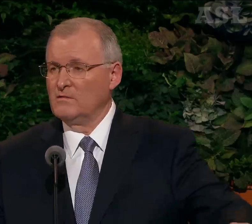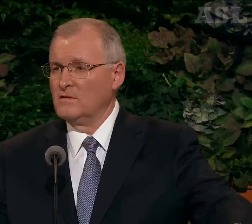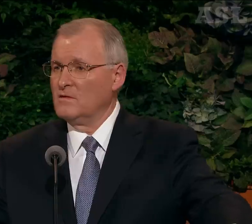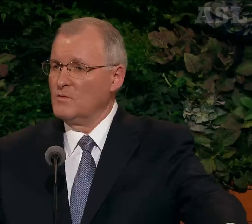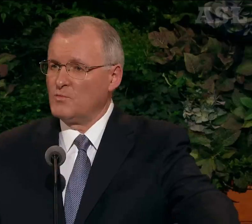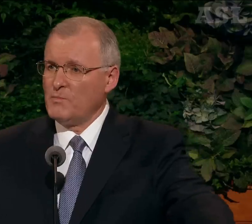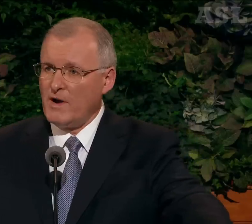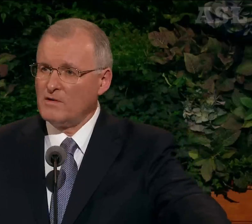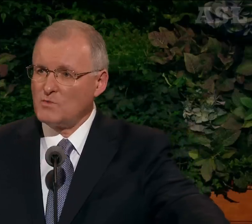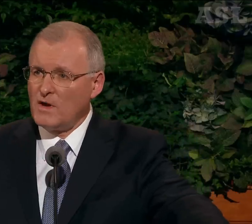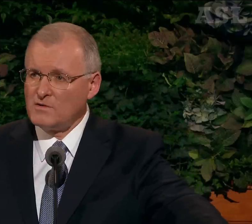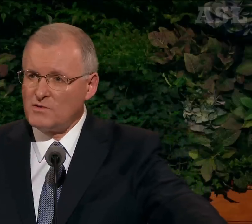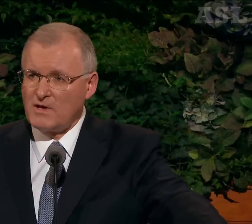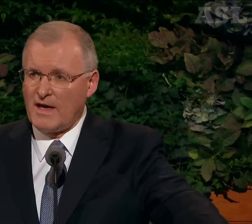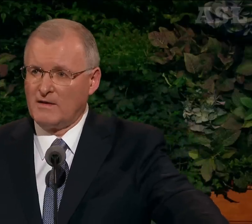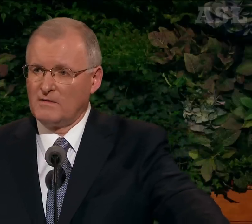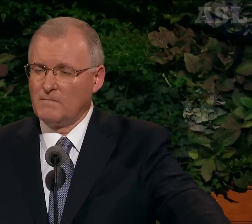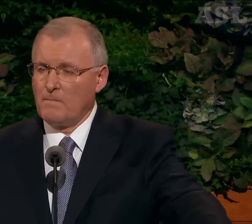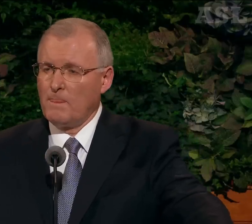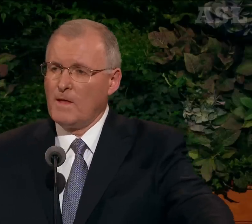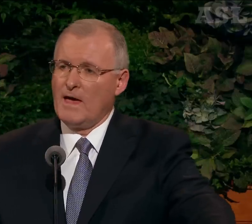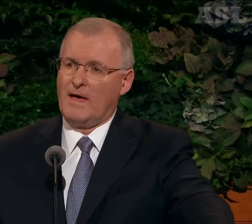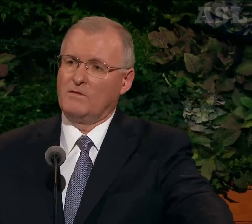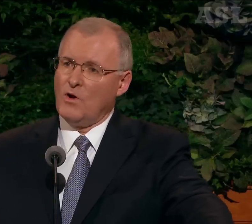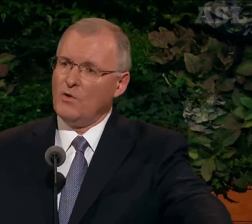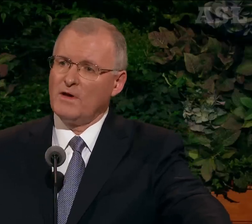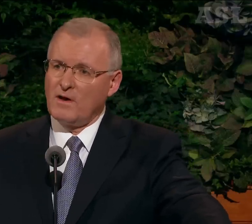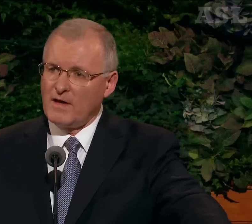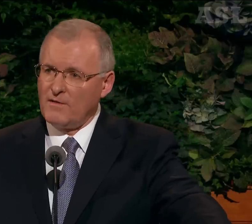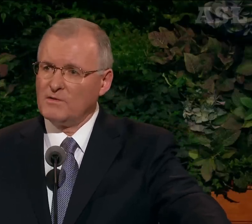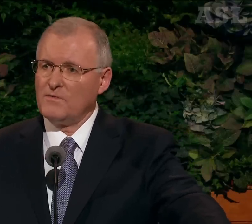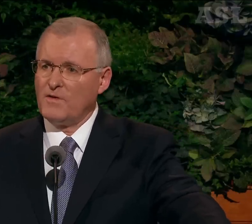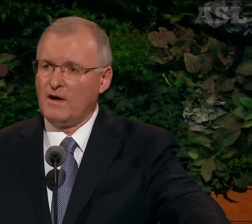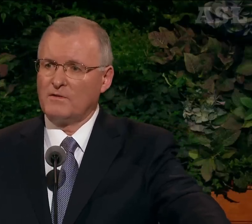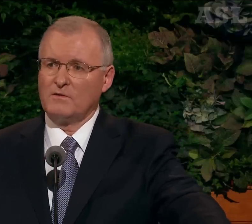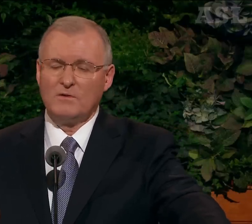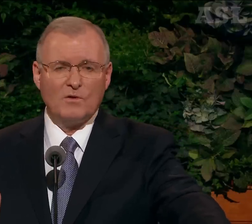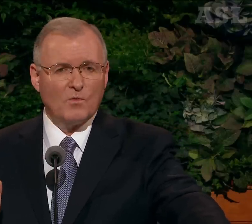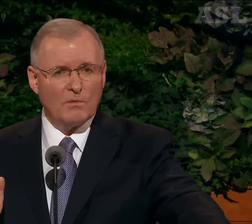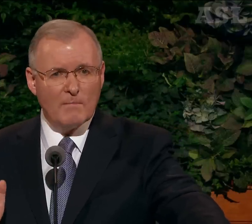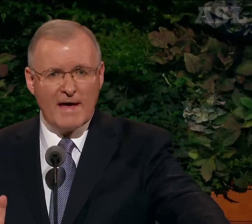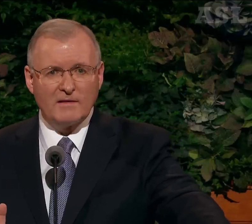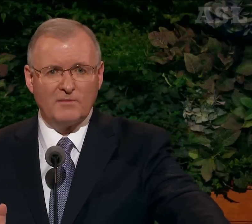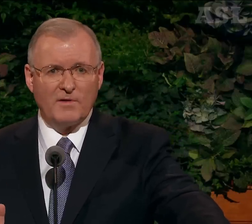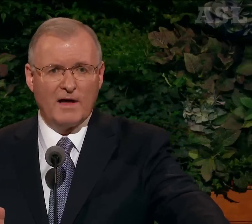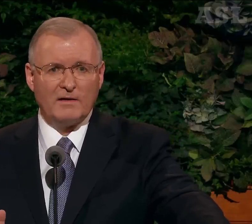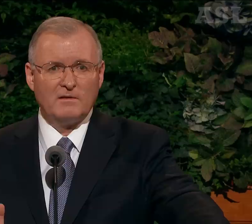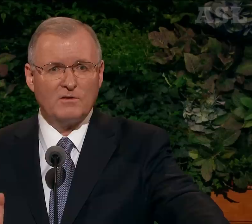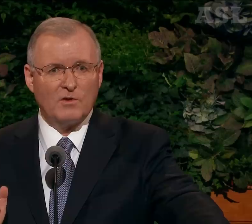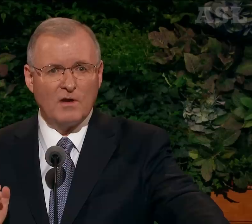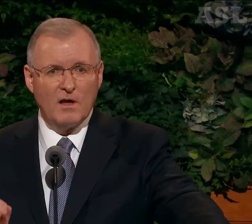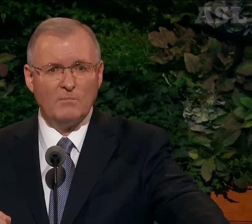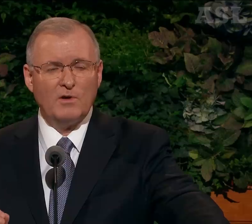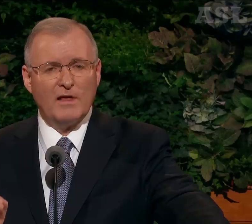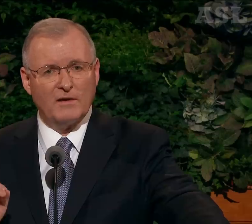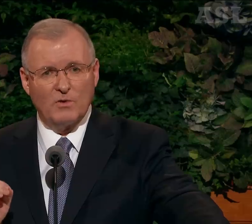ELDER POKHREL.